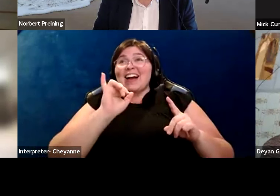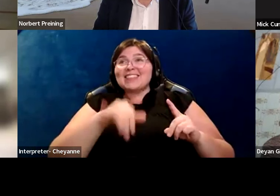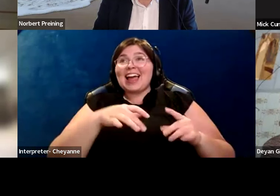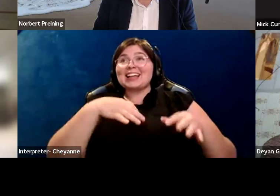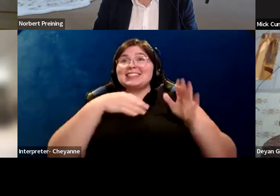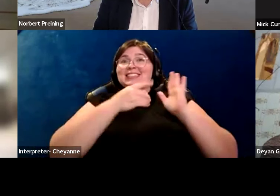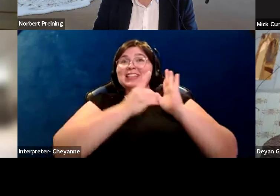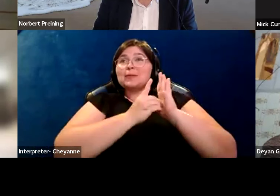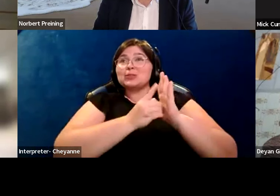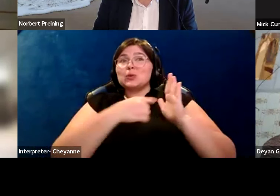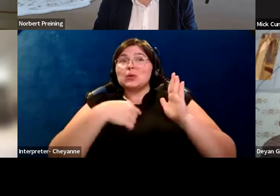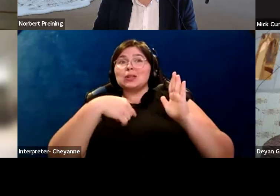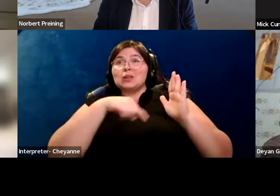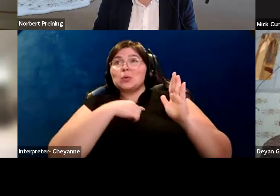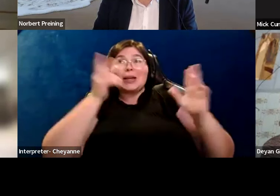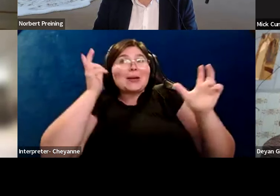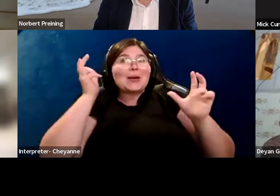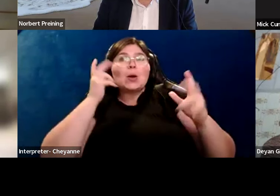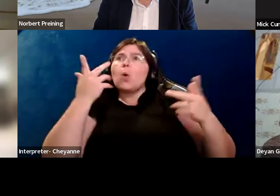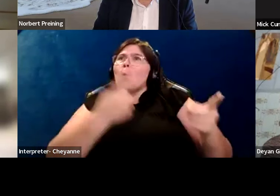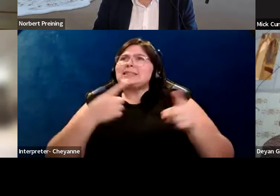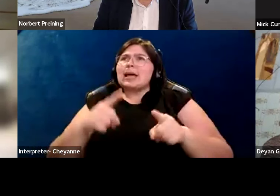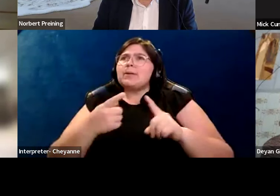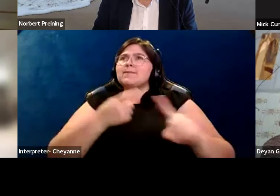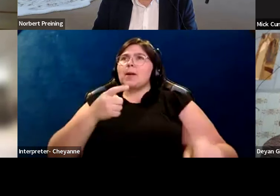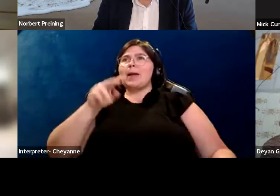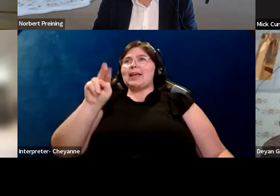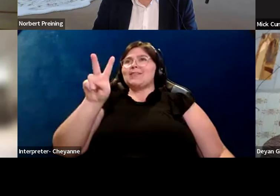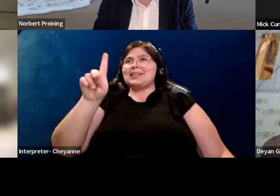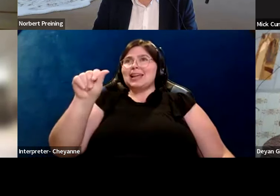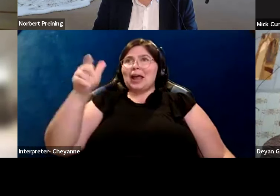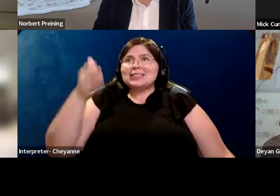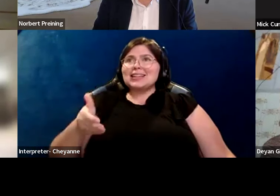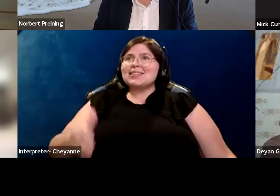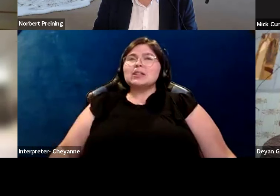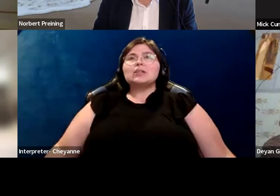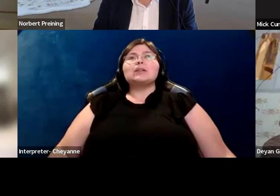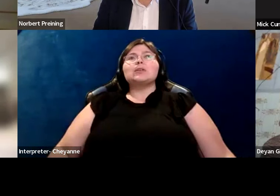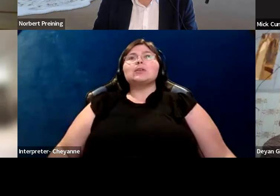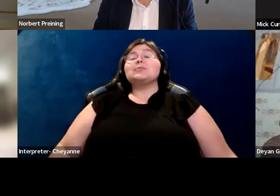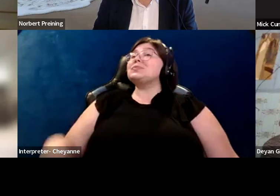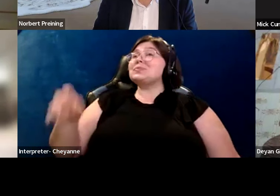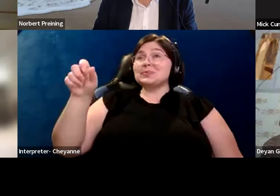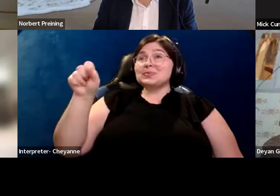What is happening there, from the NVDA side? Yeah, so there's lots